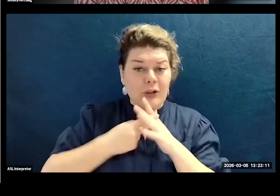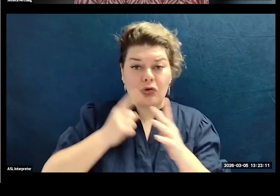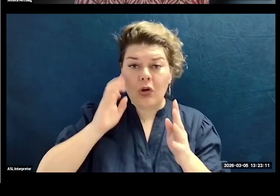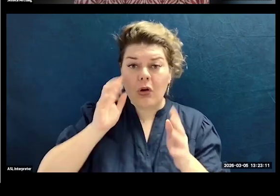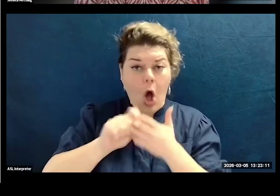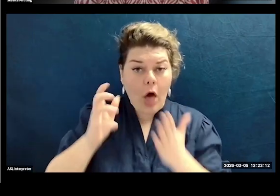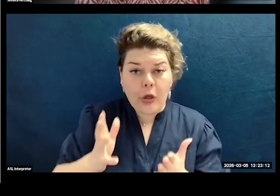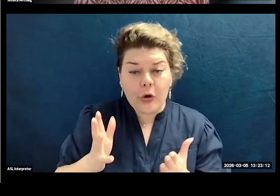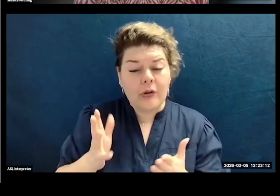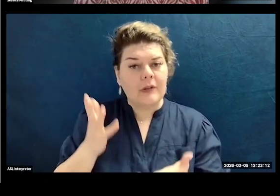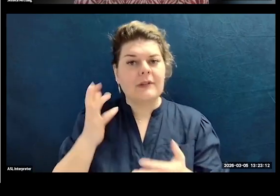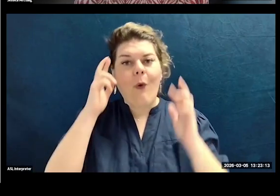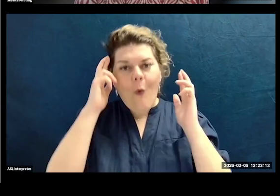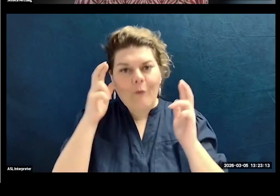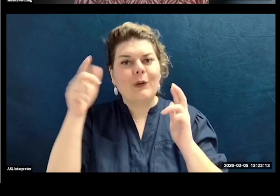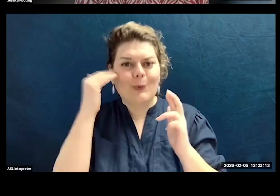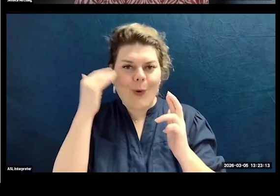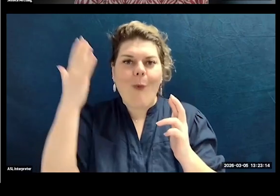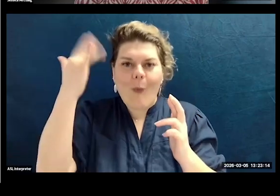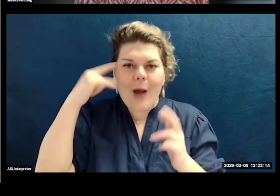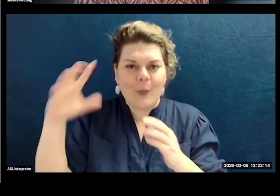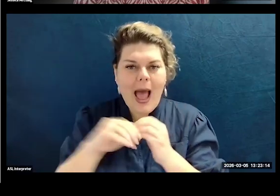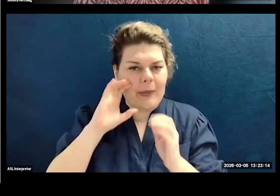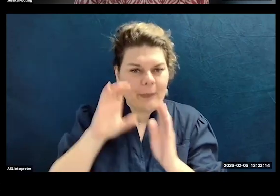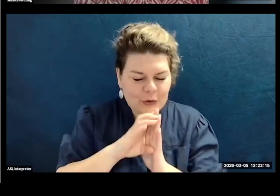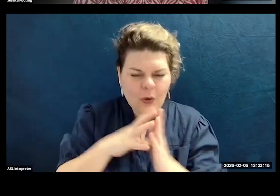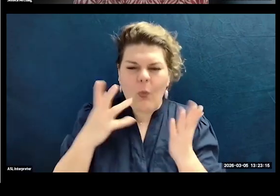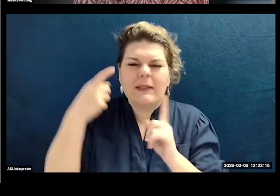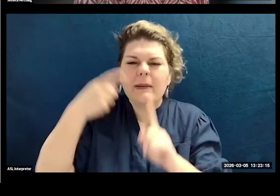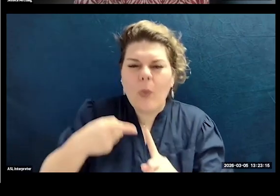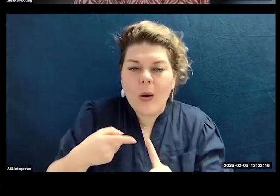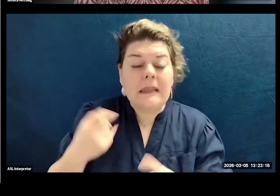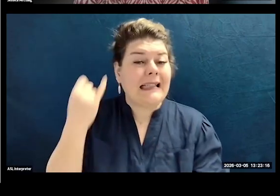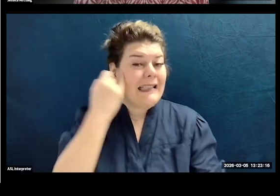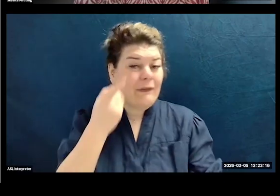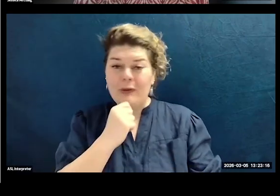hopefully you know what you're trying to do with that image and what the image is depicting. If you are not the original author